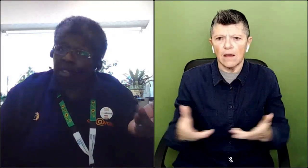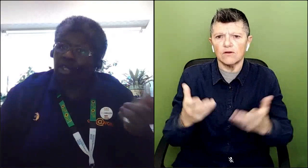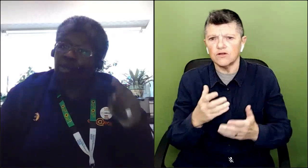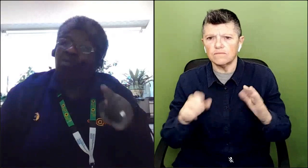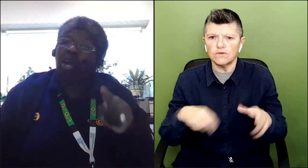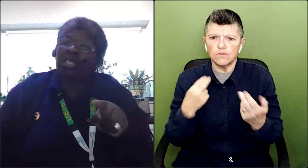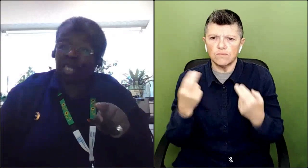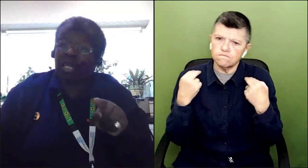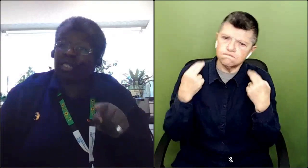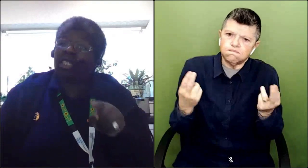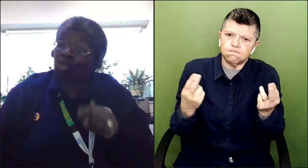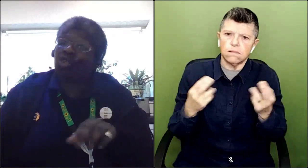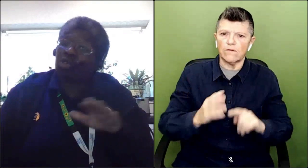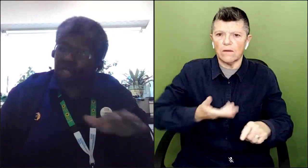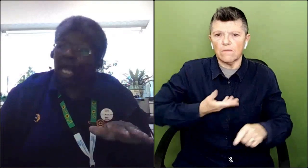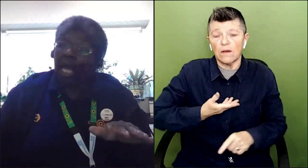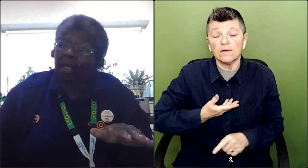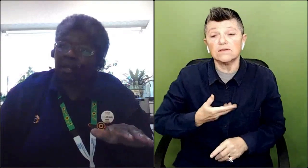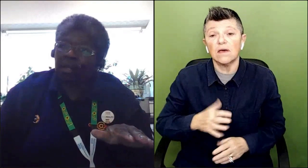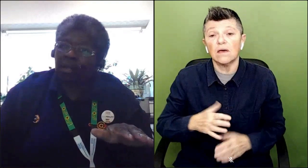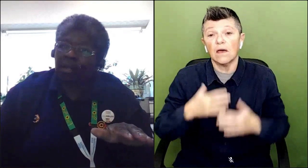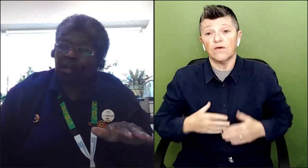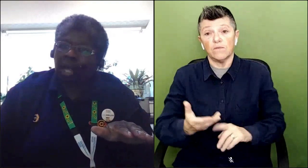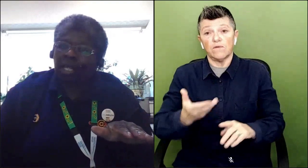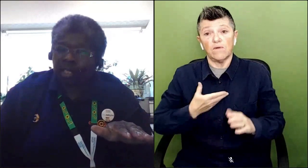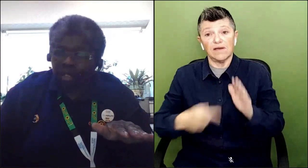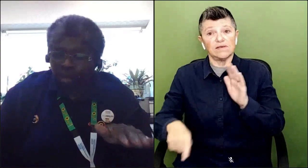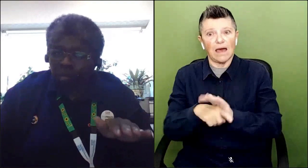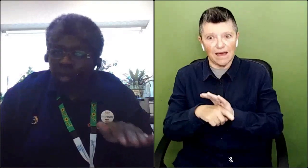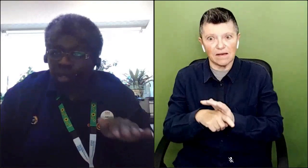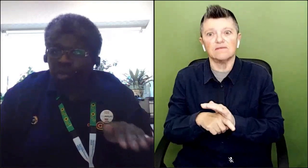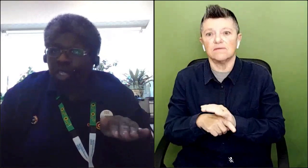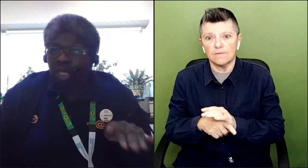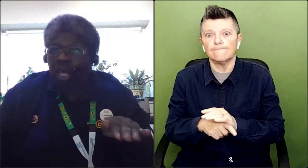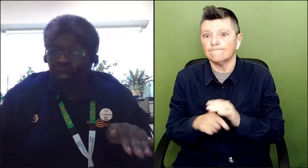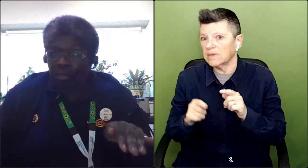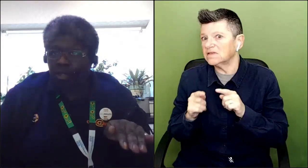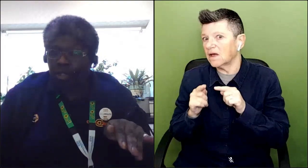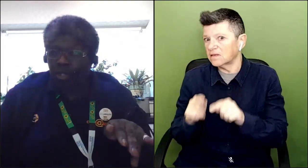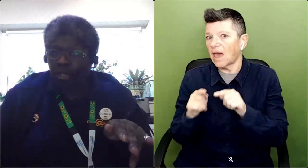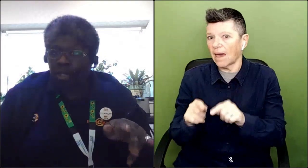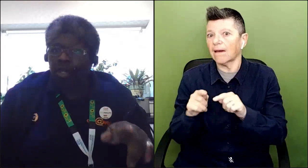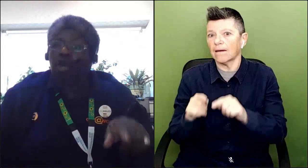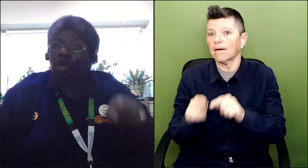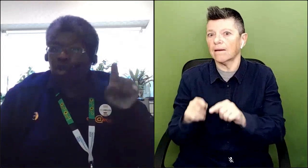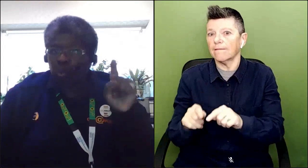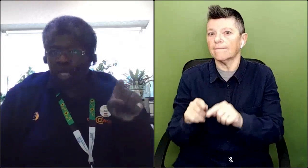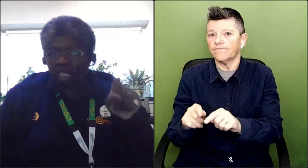The Human Rights Act is under attack, and it's soon that unions like us that we need